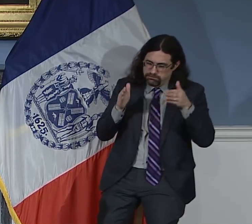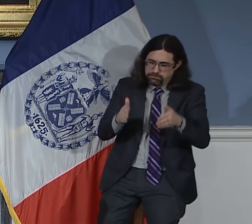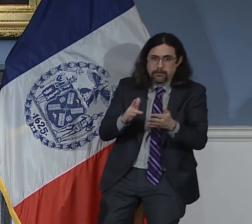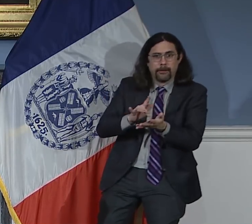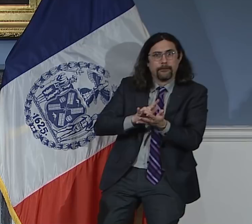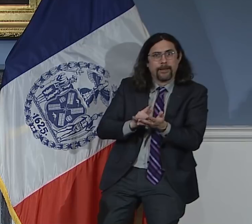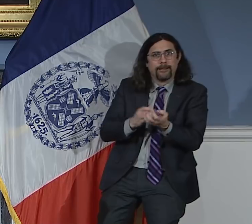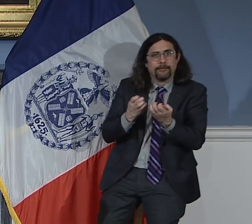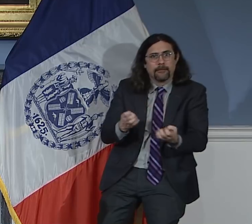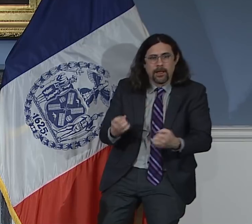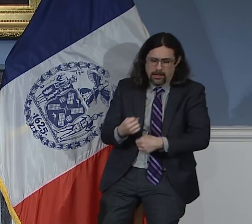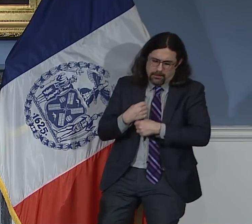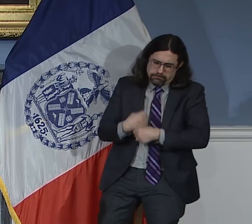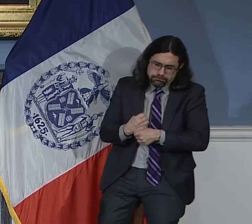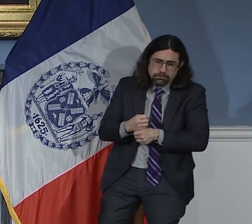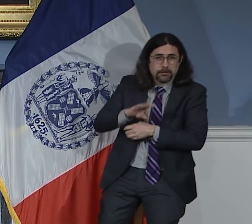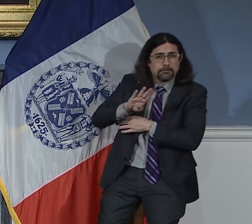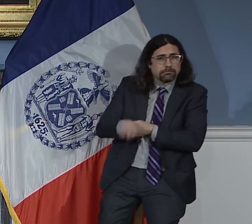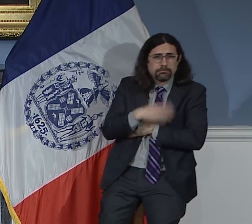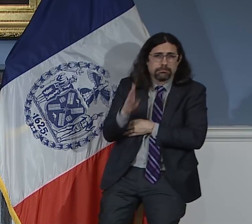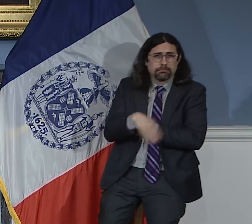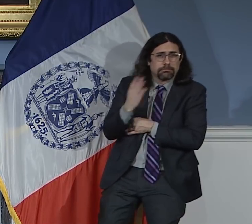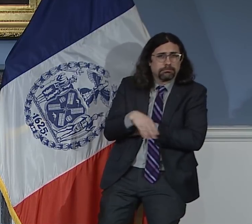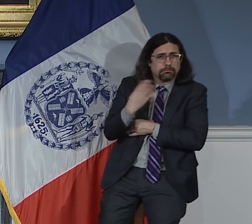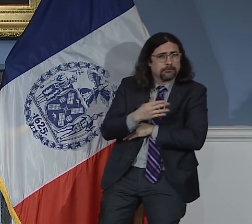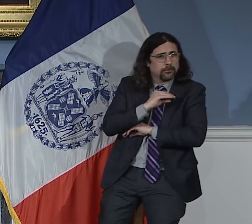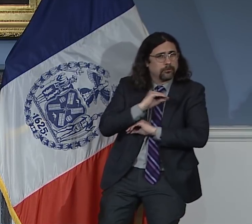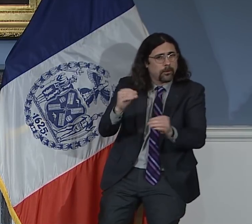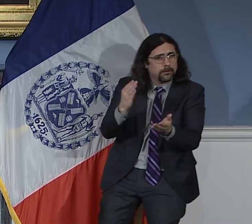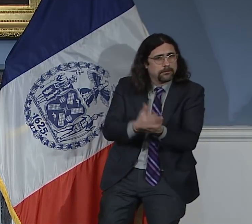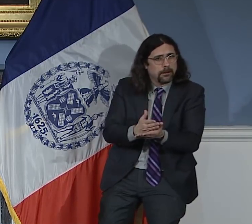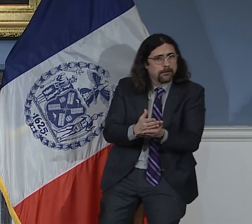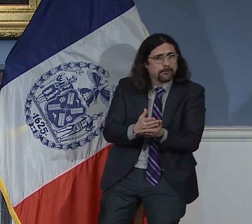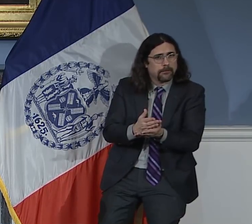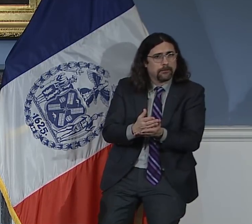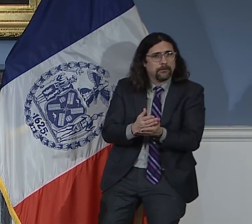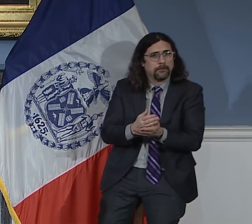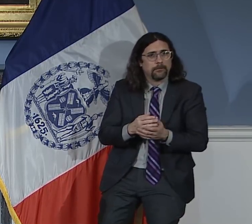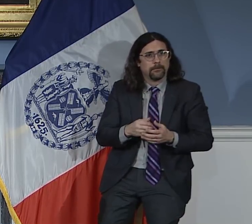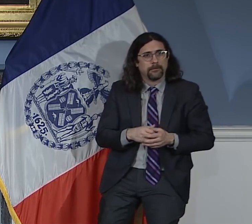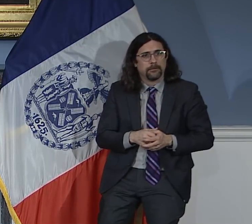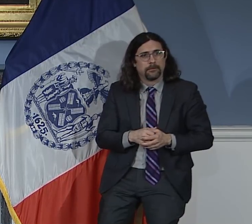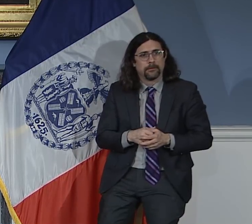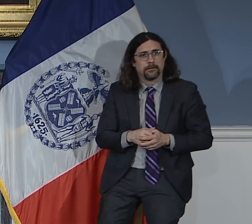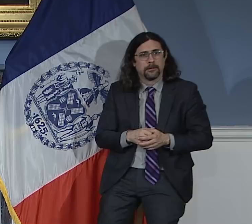INDUSTRY, AND I WOULD AYS IT VERY LAPINLY. EVERY FACTORY IN AMERICA THAT CAN